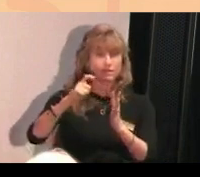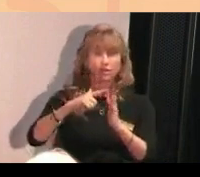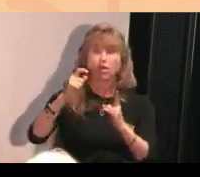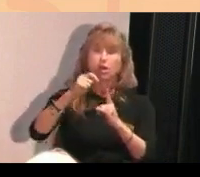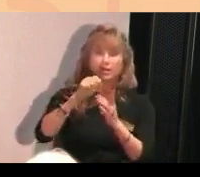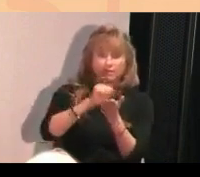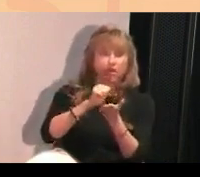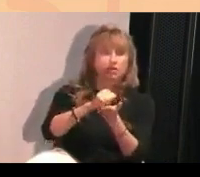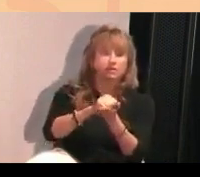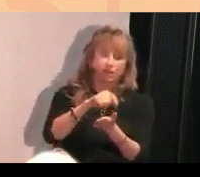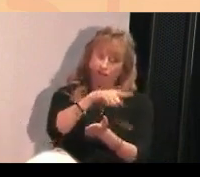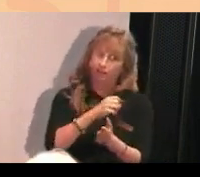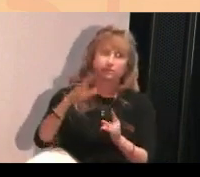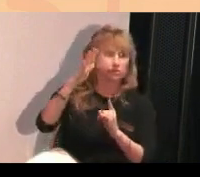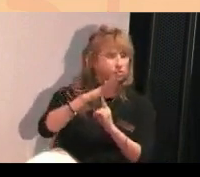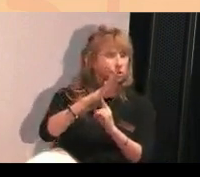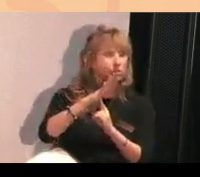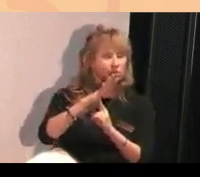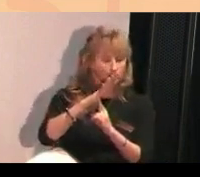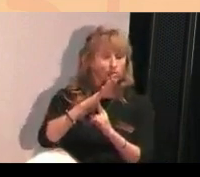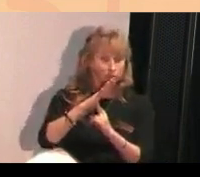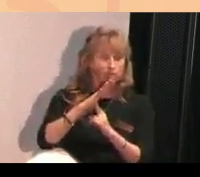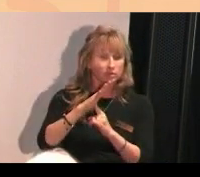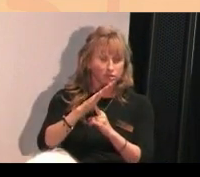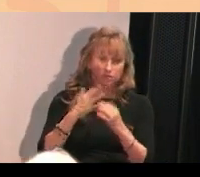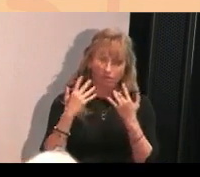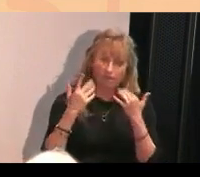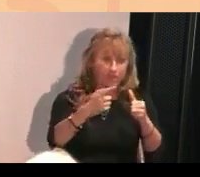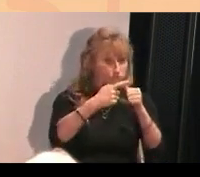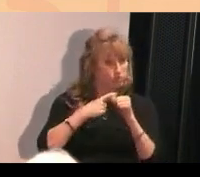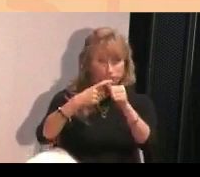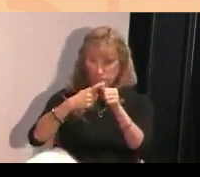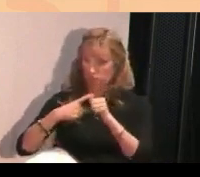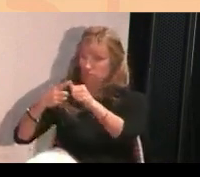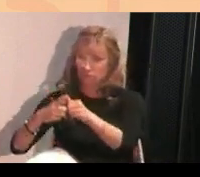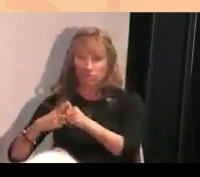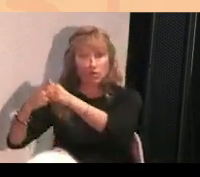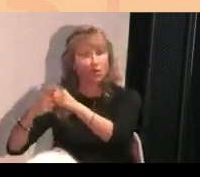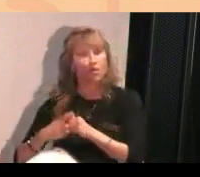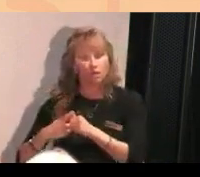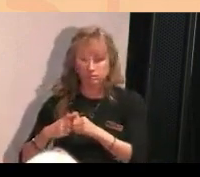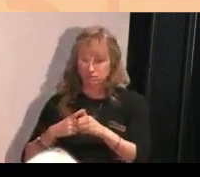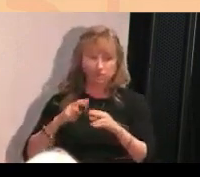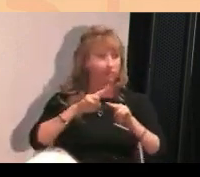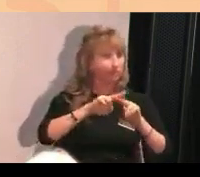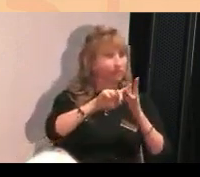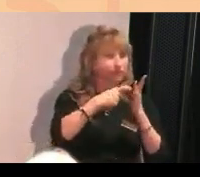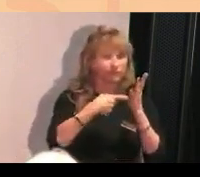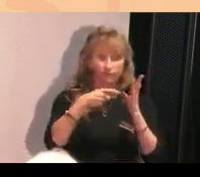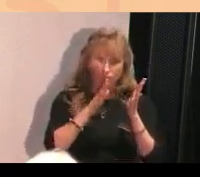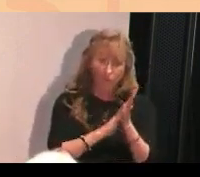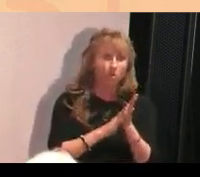consultation across submissions survey responses forums around the country and Industry and Youth